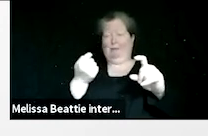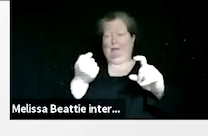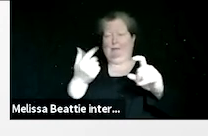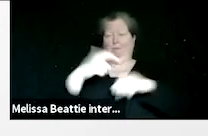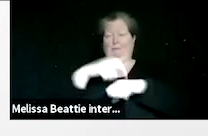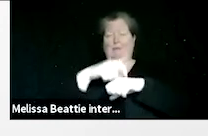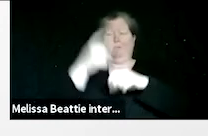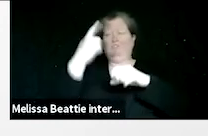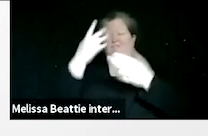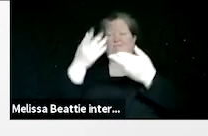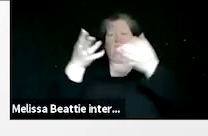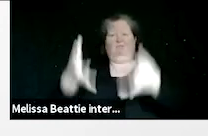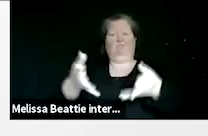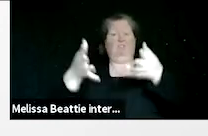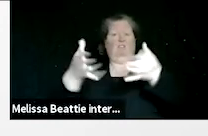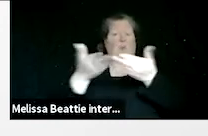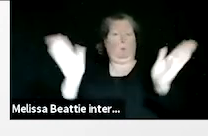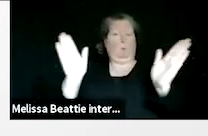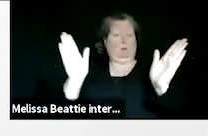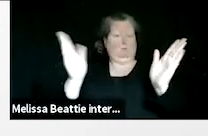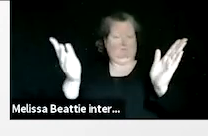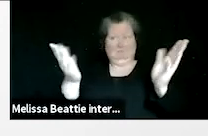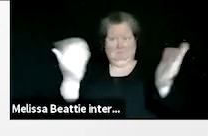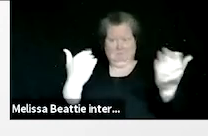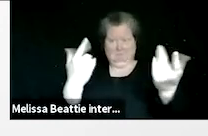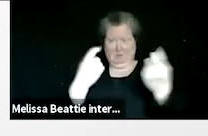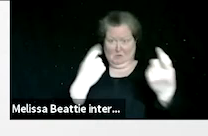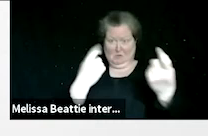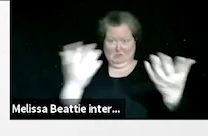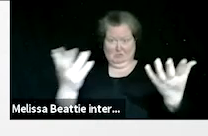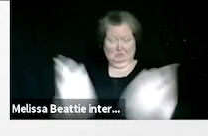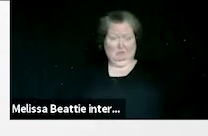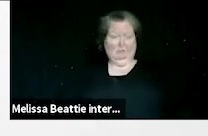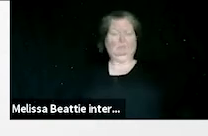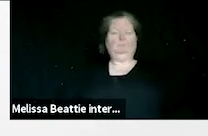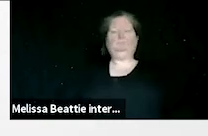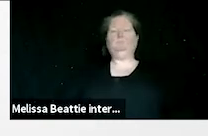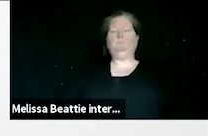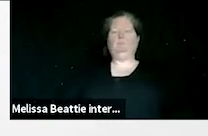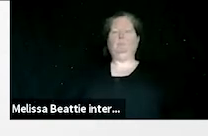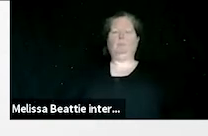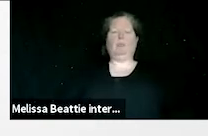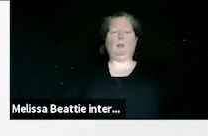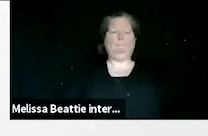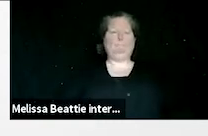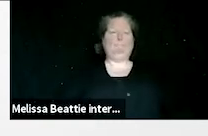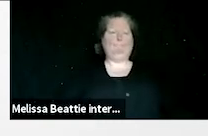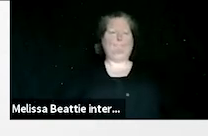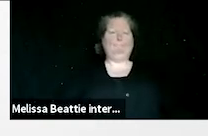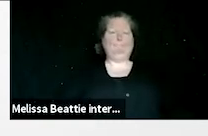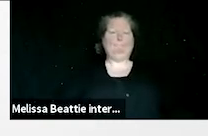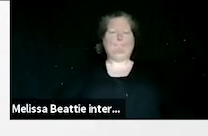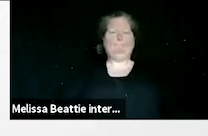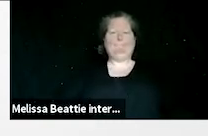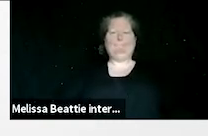Rick Mislan: